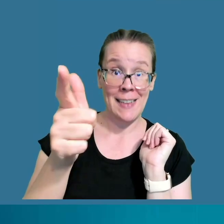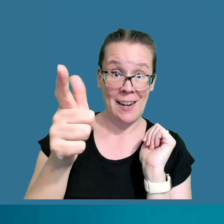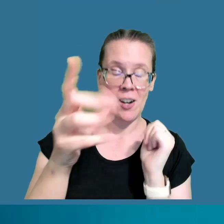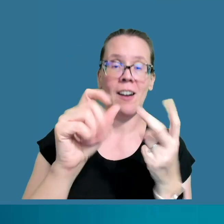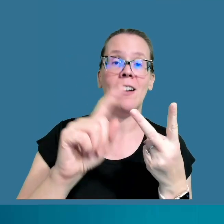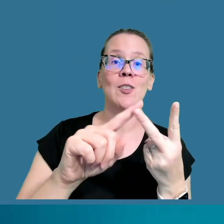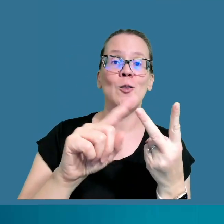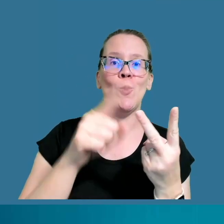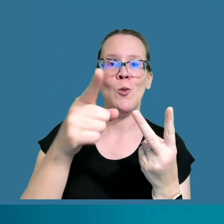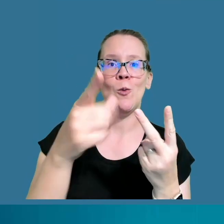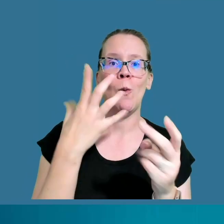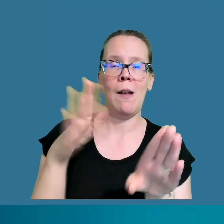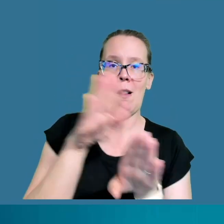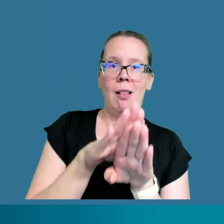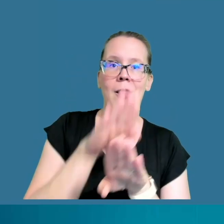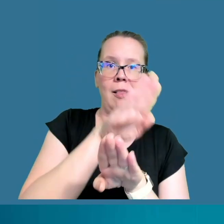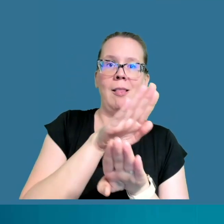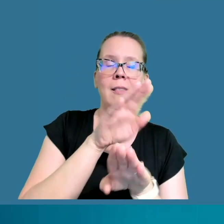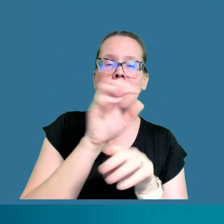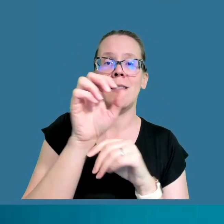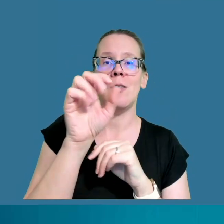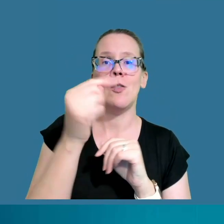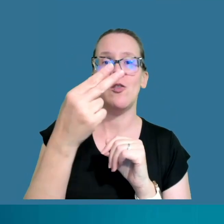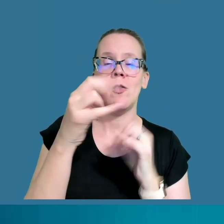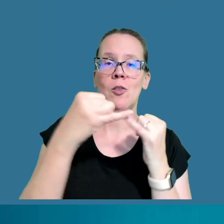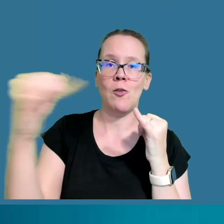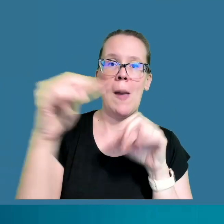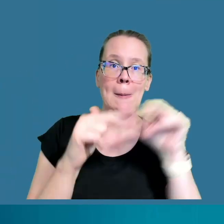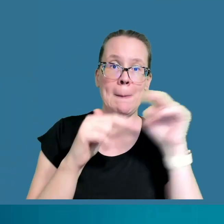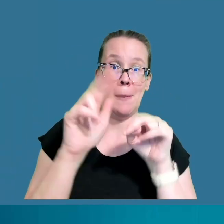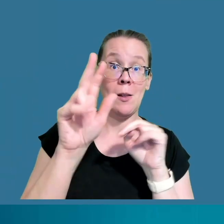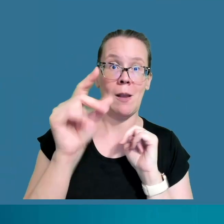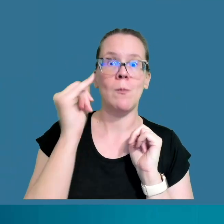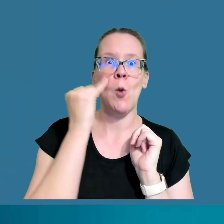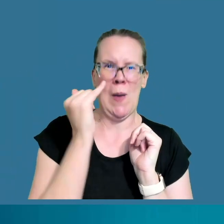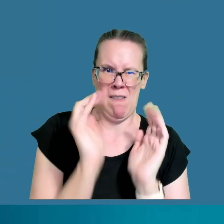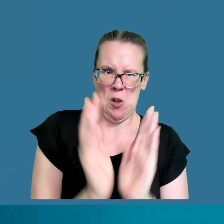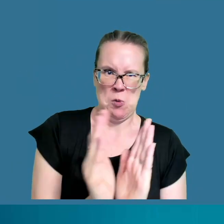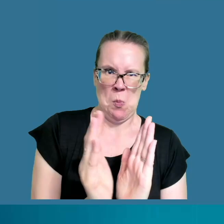when I'm piecing it of extending that piece out into the seam allowance on the left hand